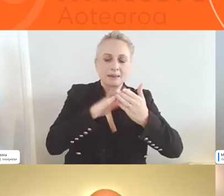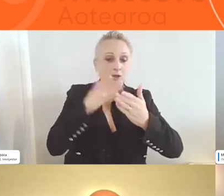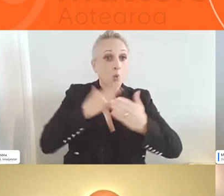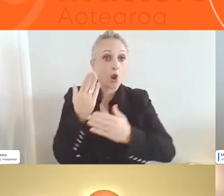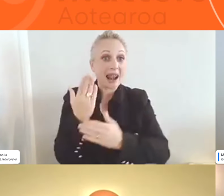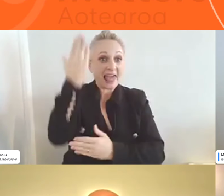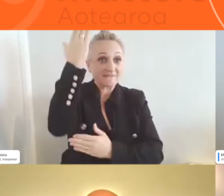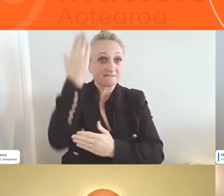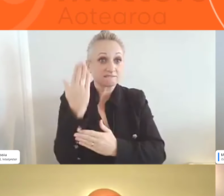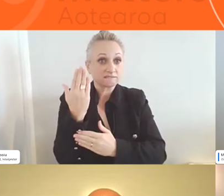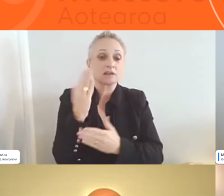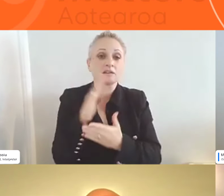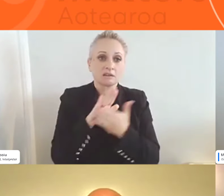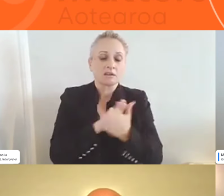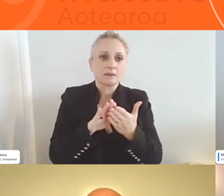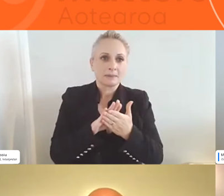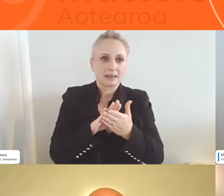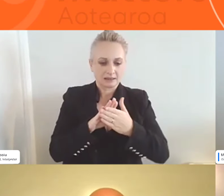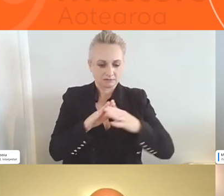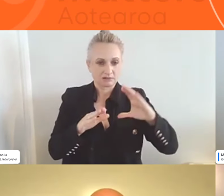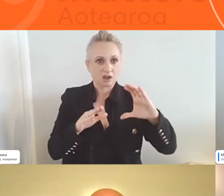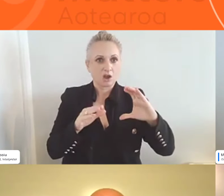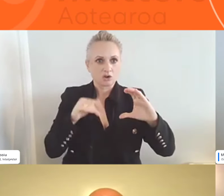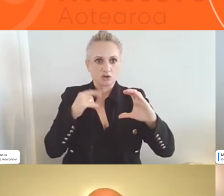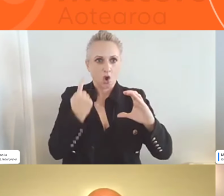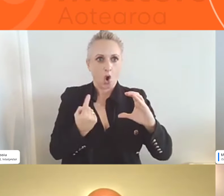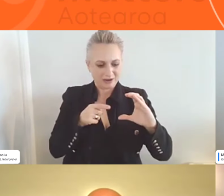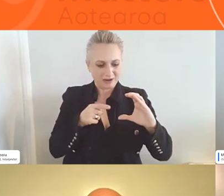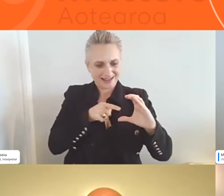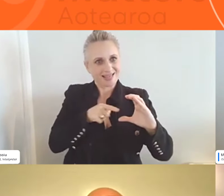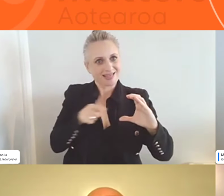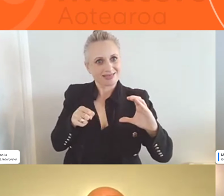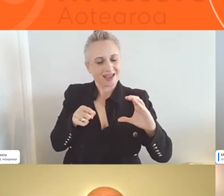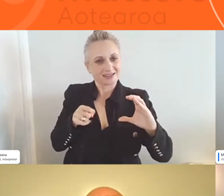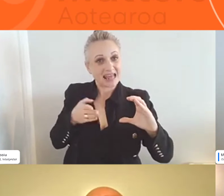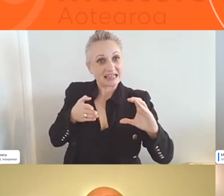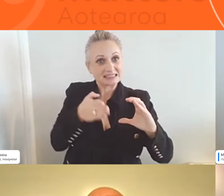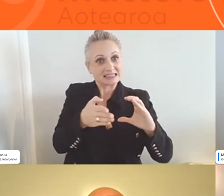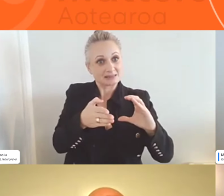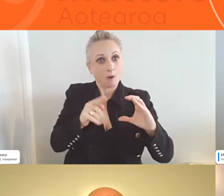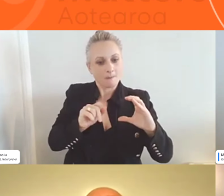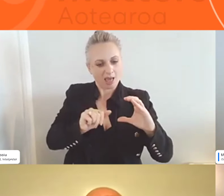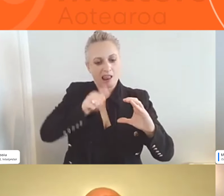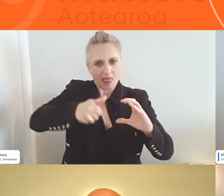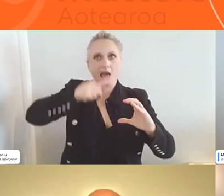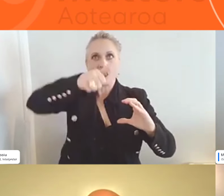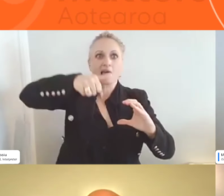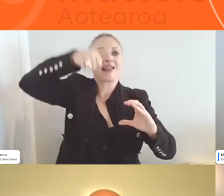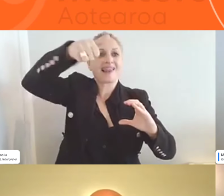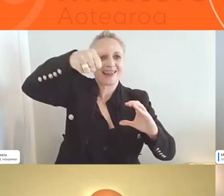because the government funding will not cover the cost of the installation and maintenance of a lift. So that's an example where